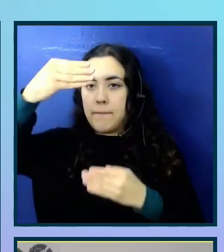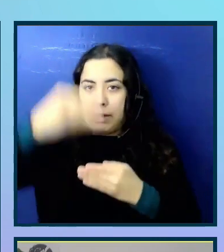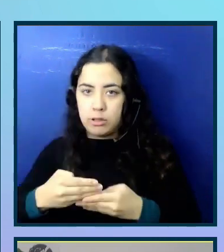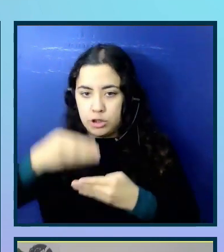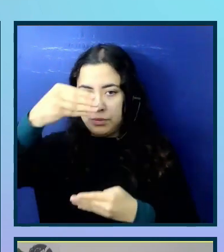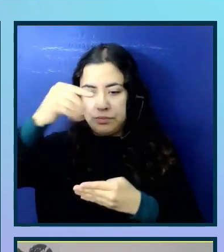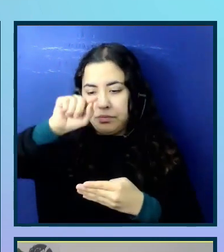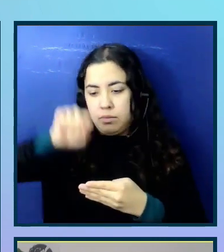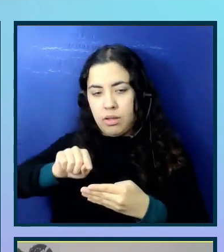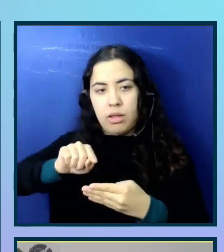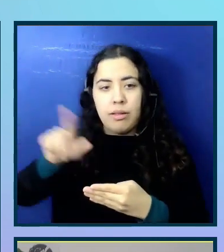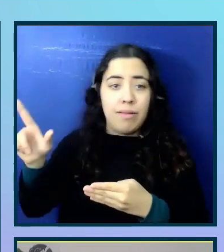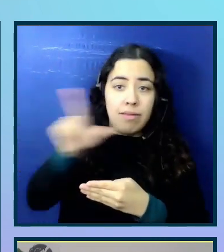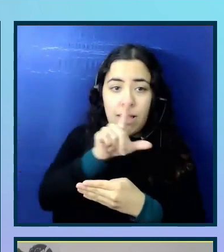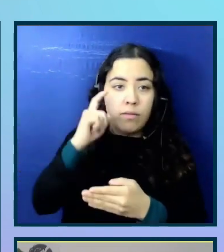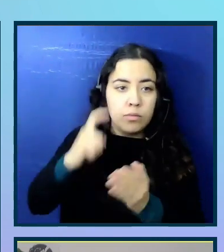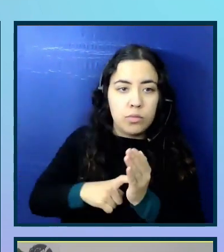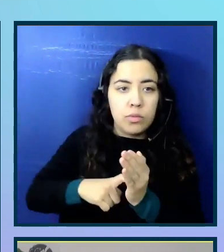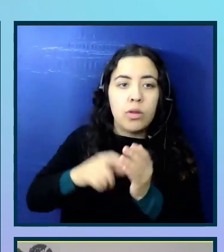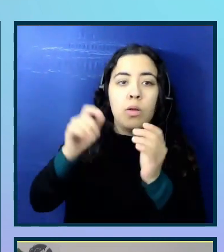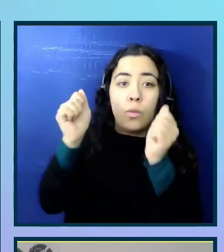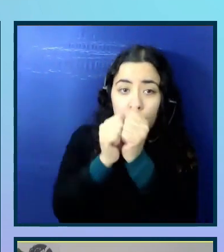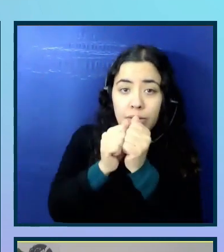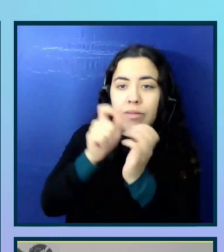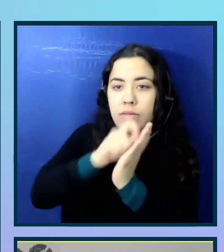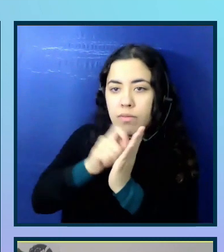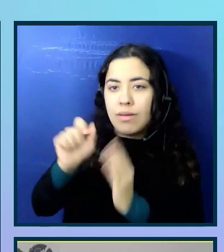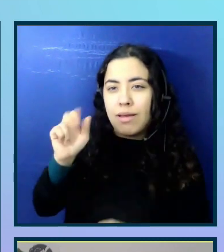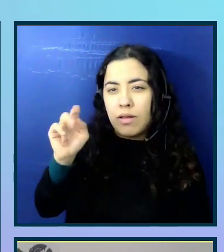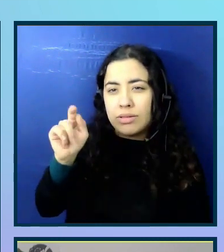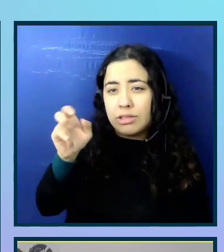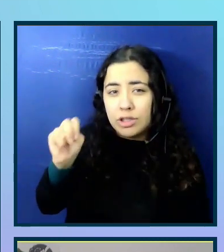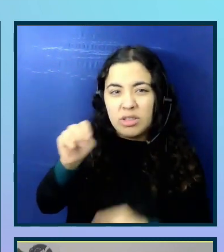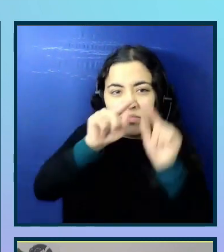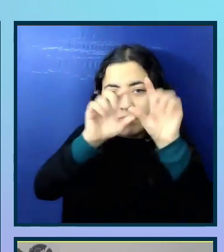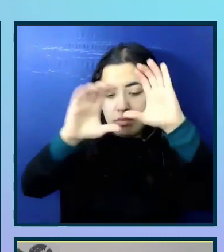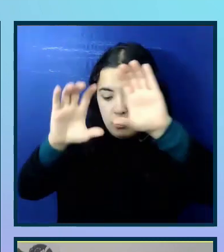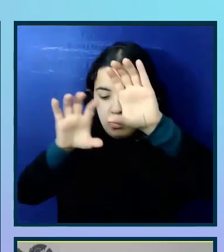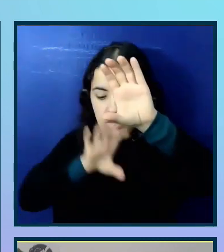You have the page without and with annotations. And you might notice that my annotation are magenta pink,